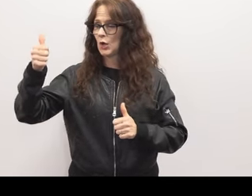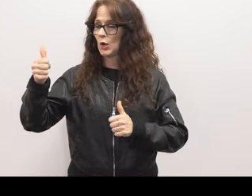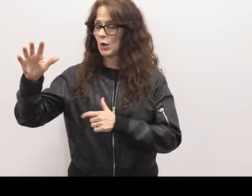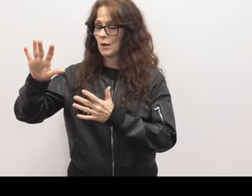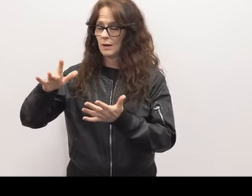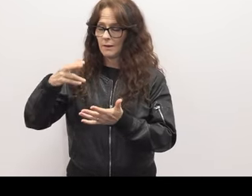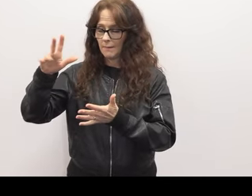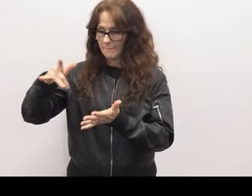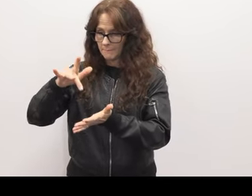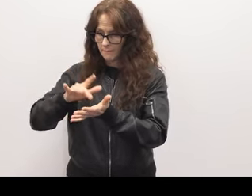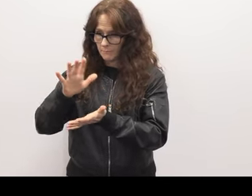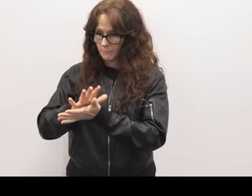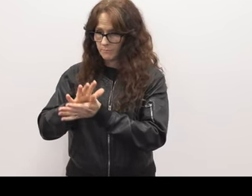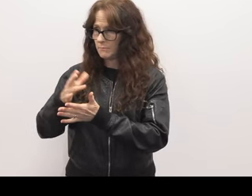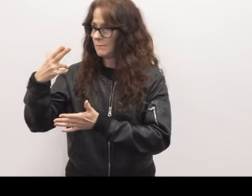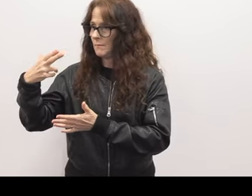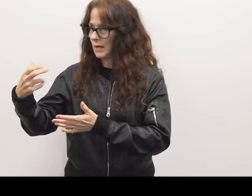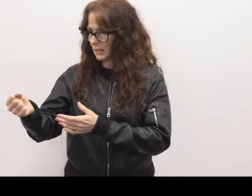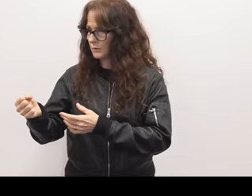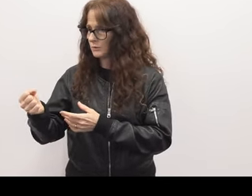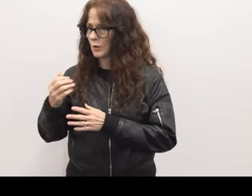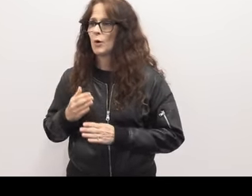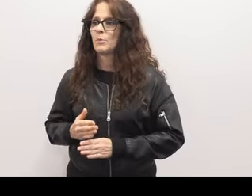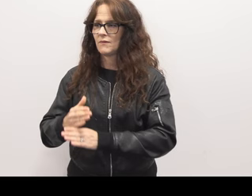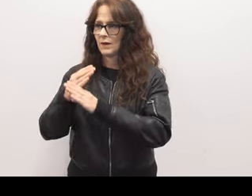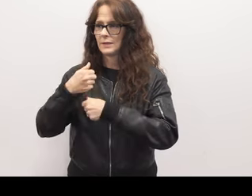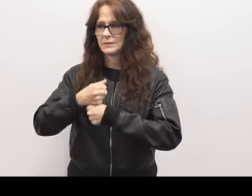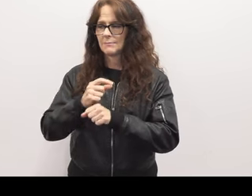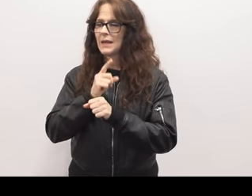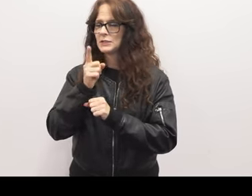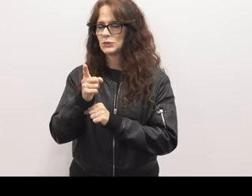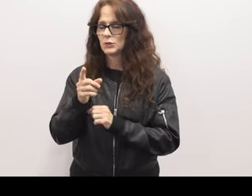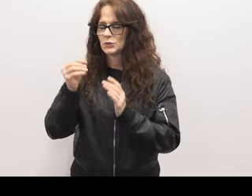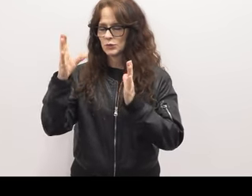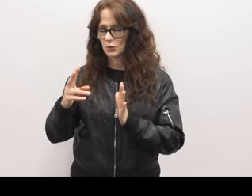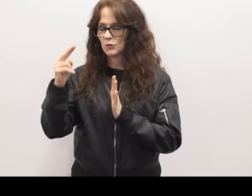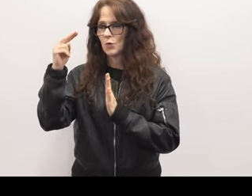So being preventative and ensuring that students read by the end of third grade.